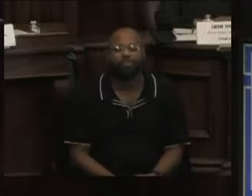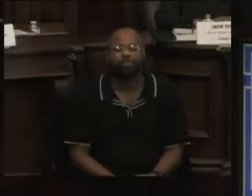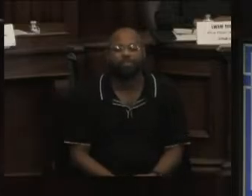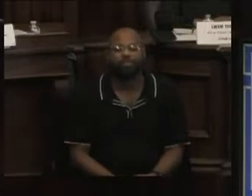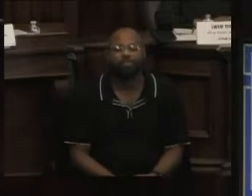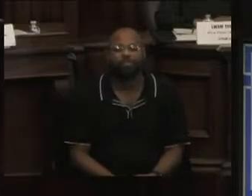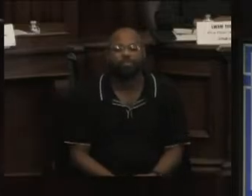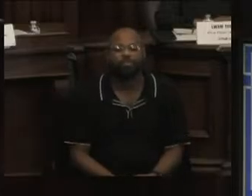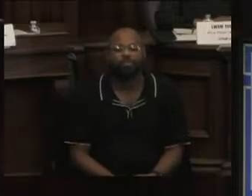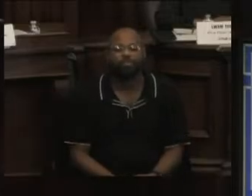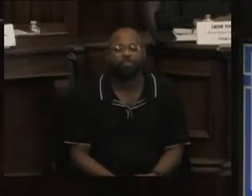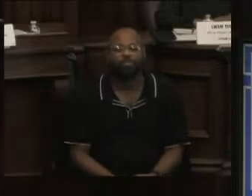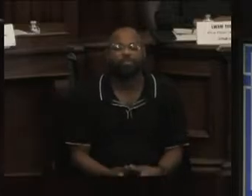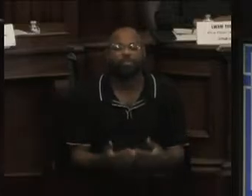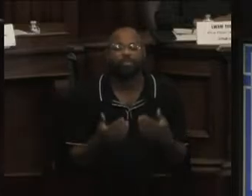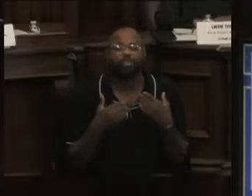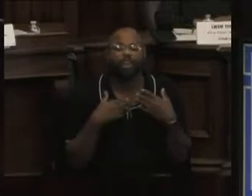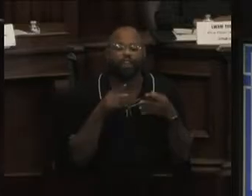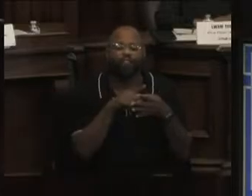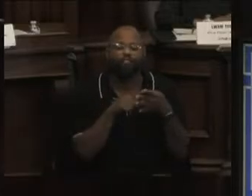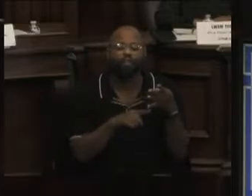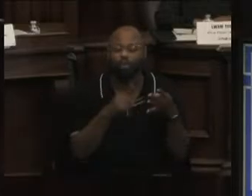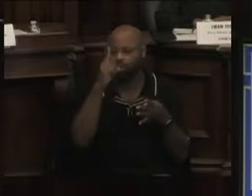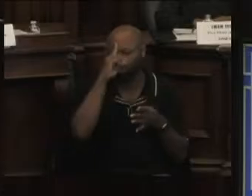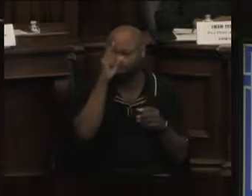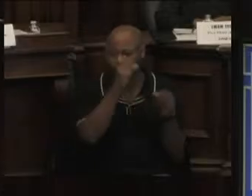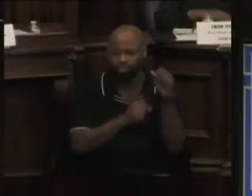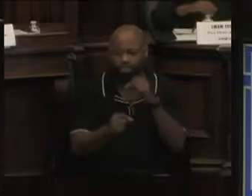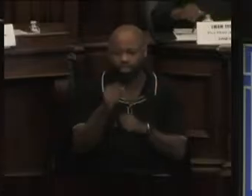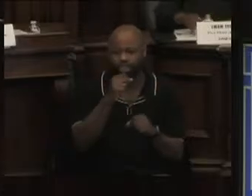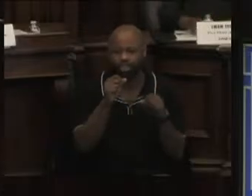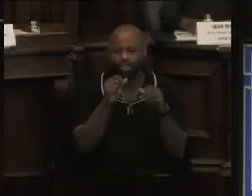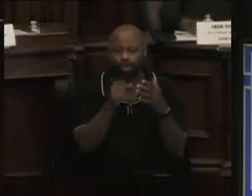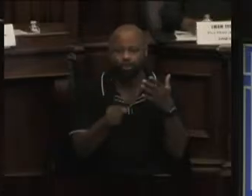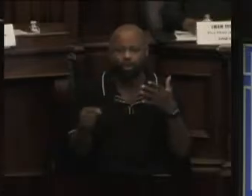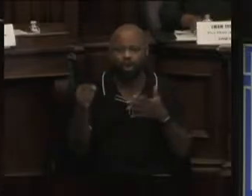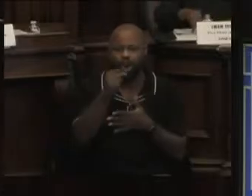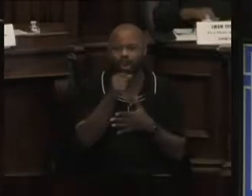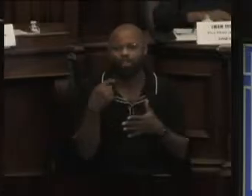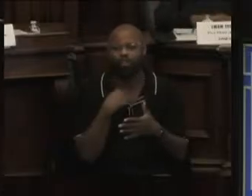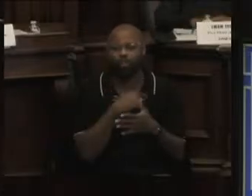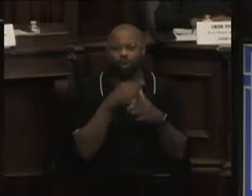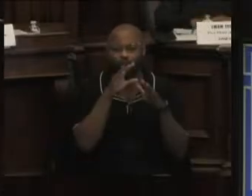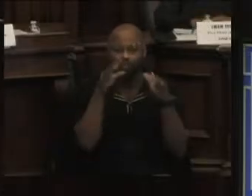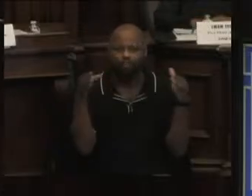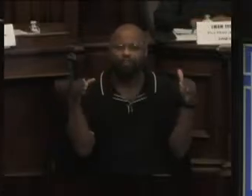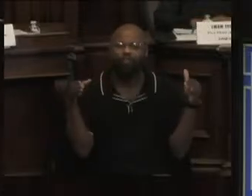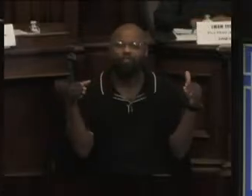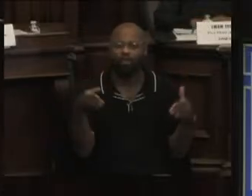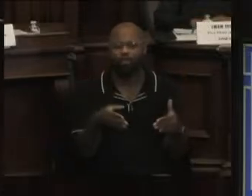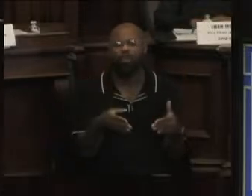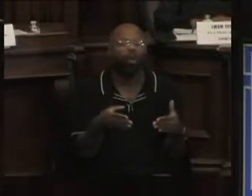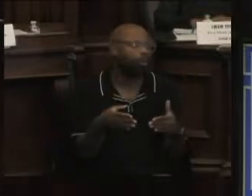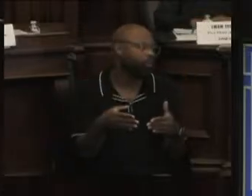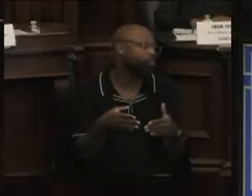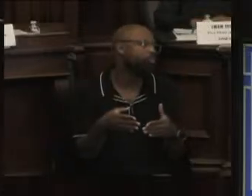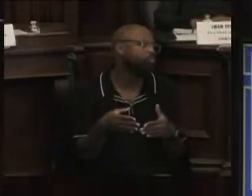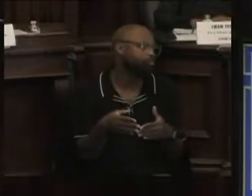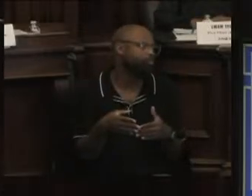community trust. So there are